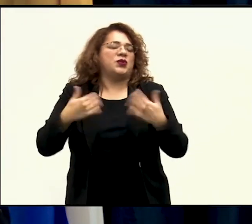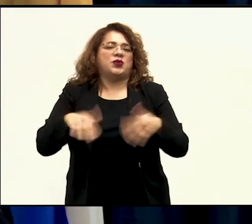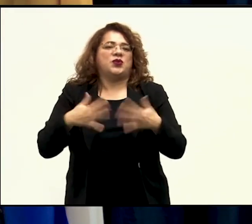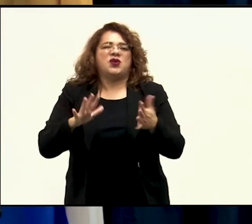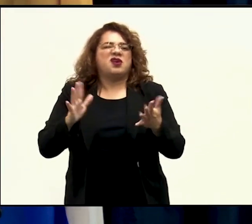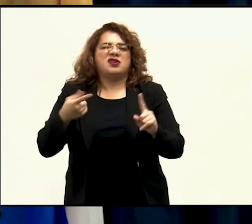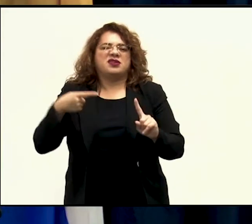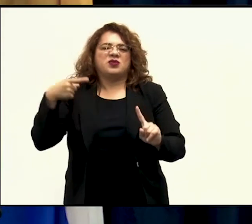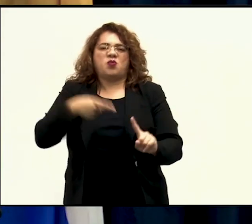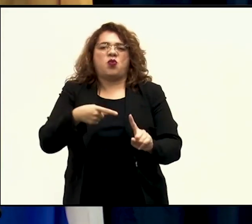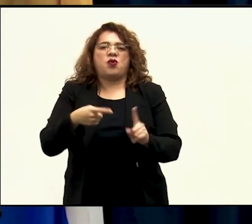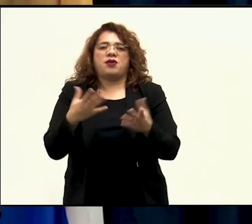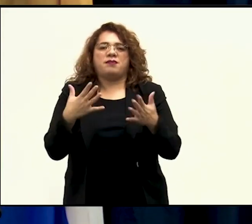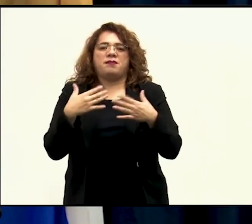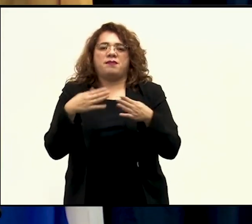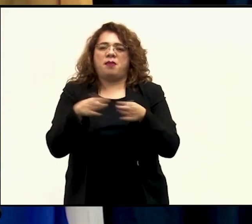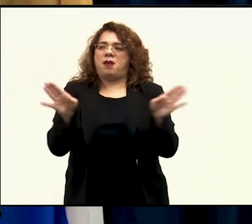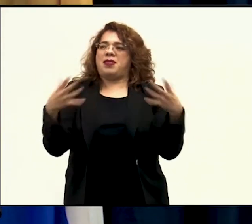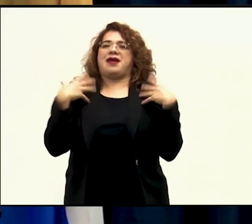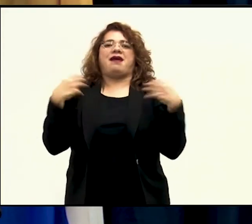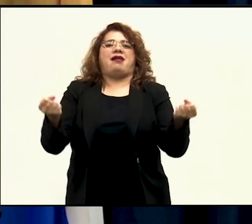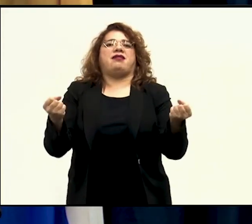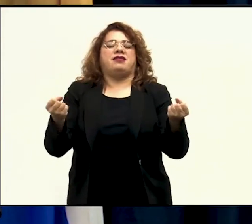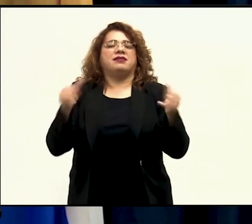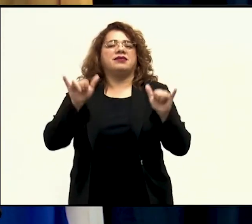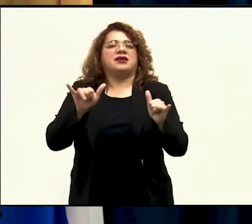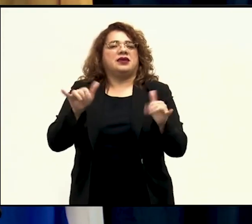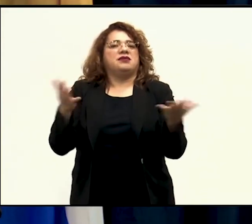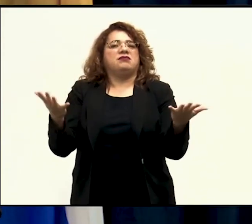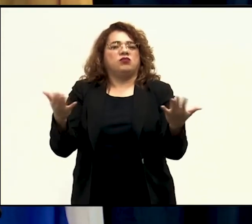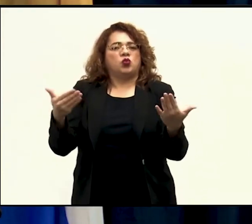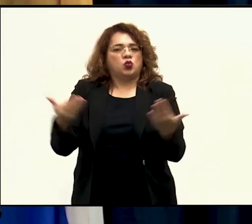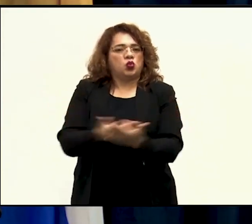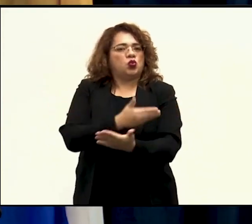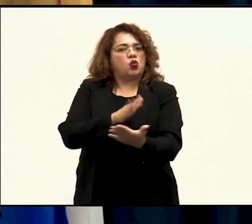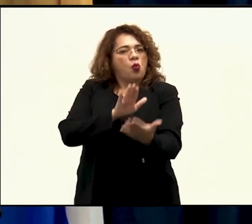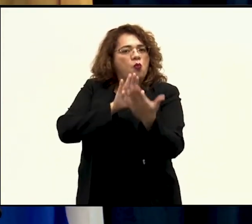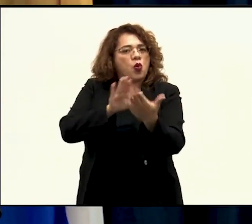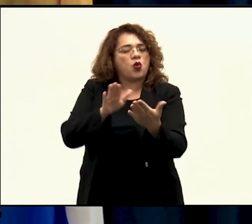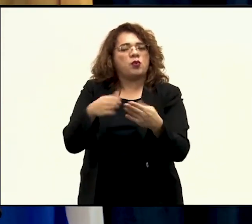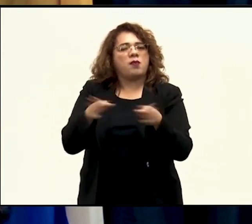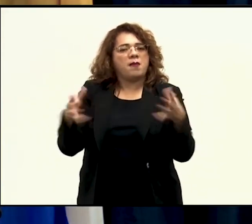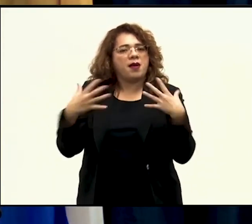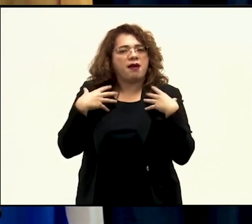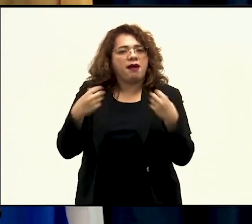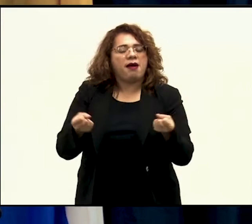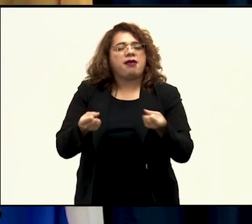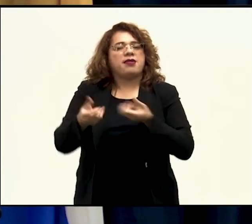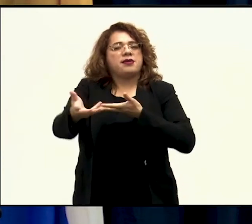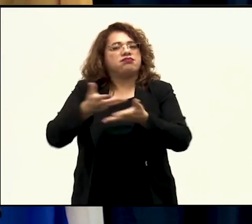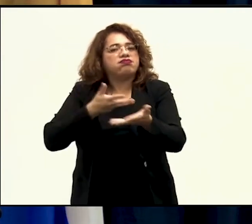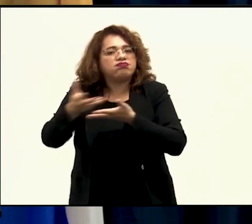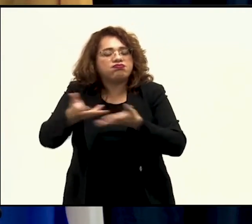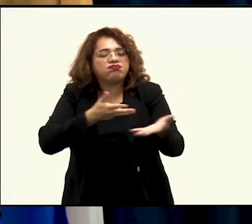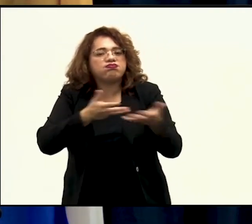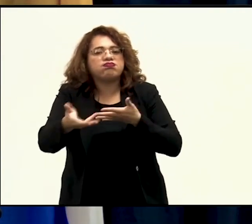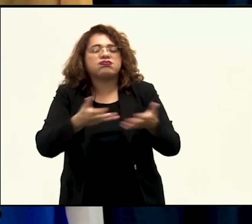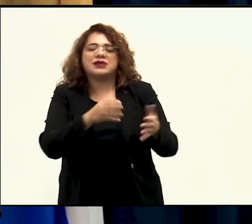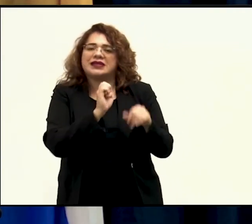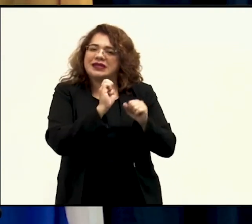And that hospital is going to represent a new approach to public health where you're going to have a hospital, you're going to have an ER, they're going to really focus